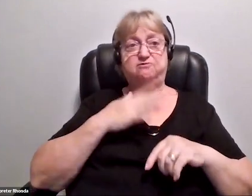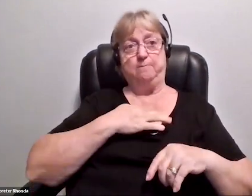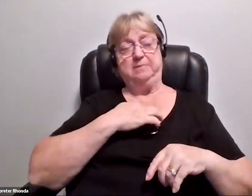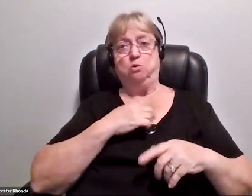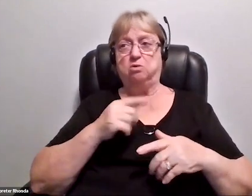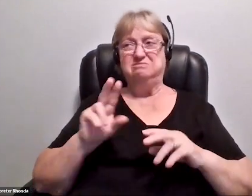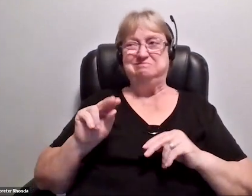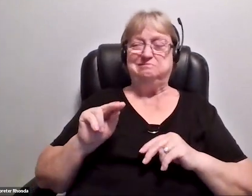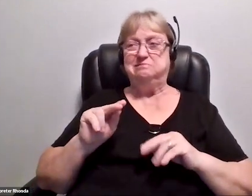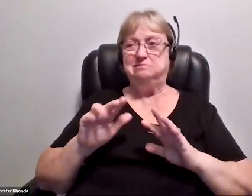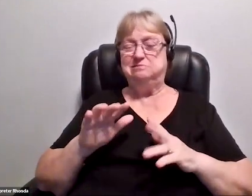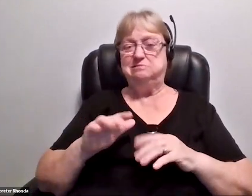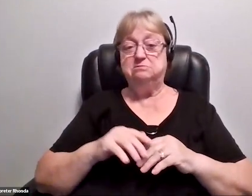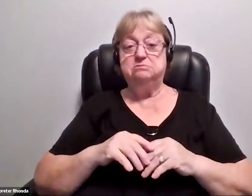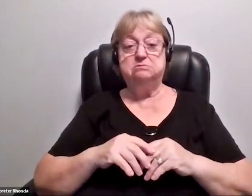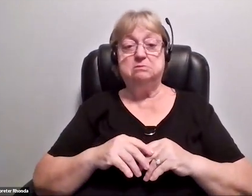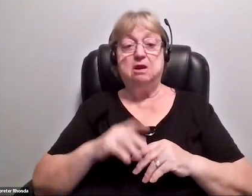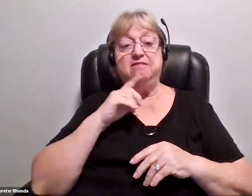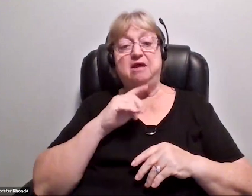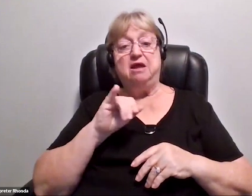The ASPIRES project show that the more science capital